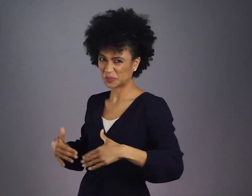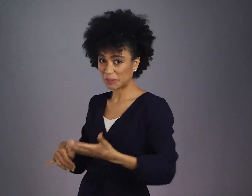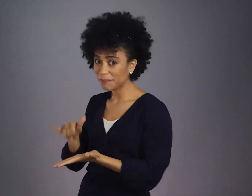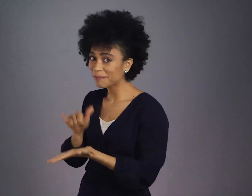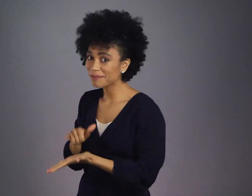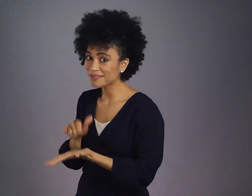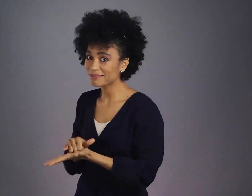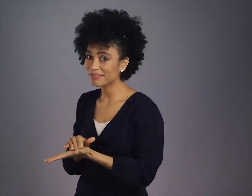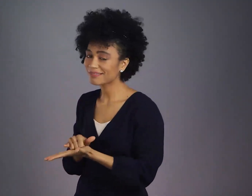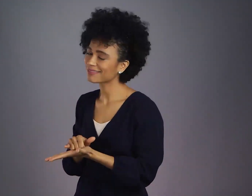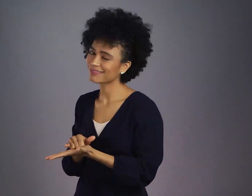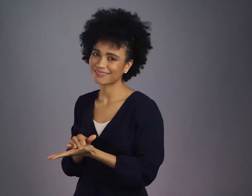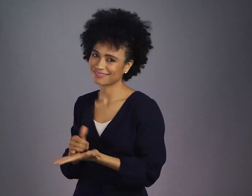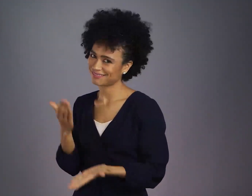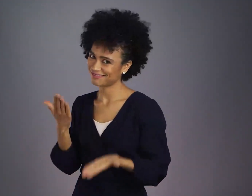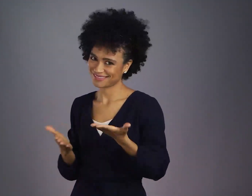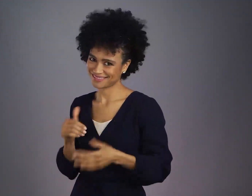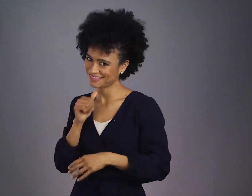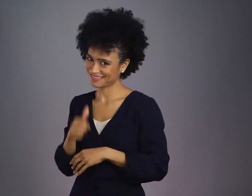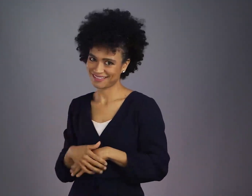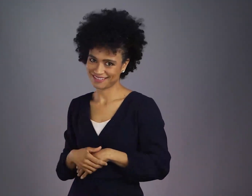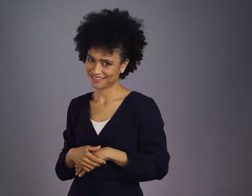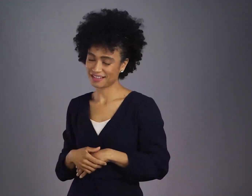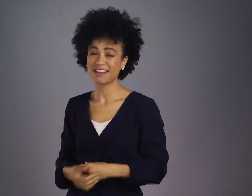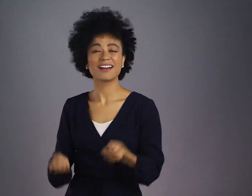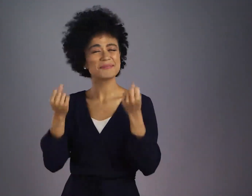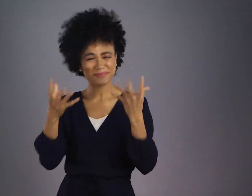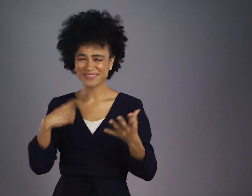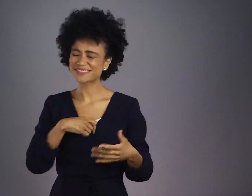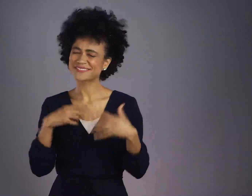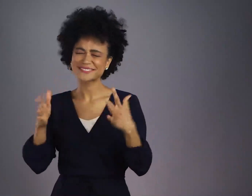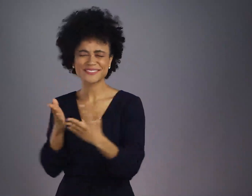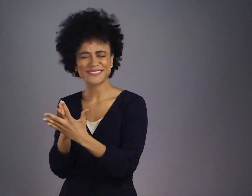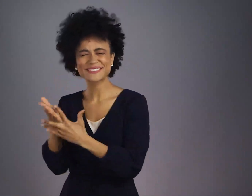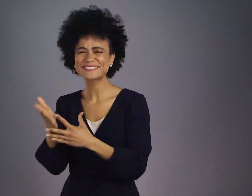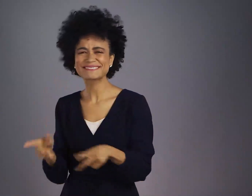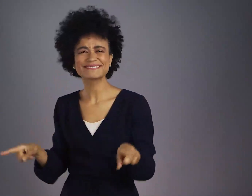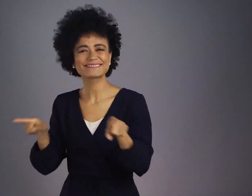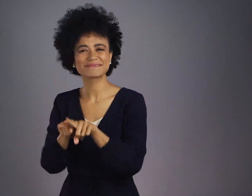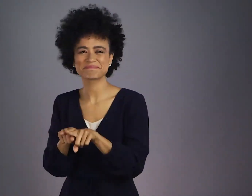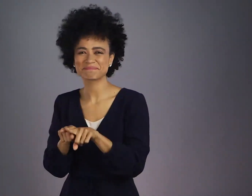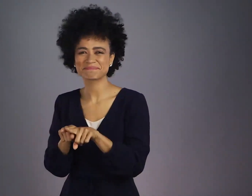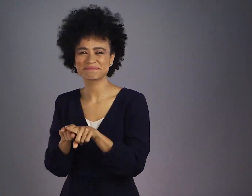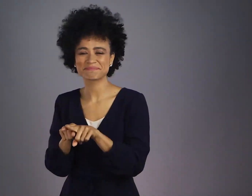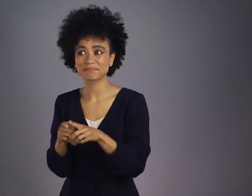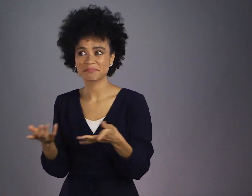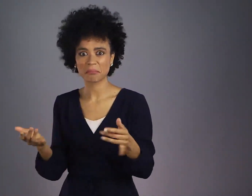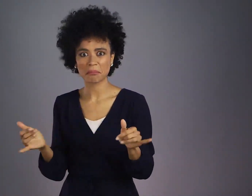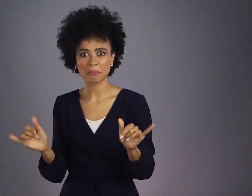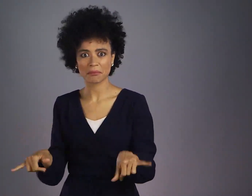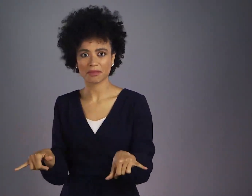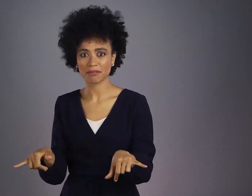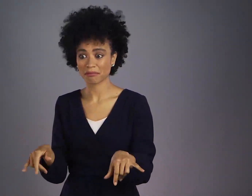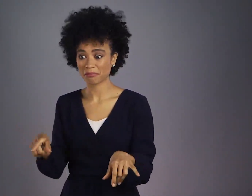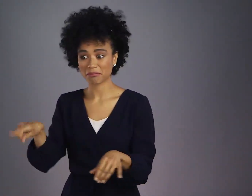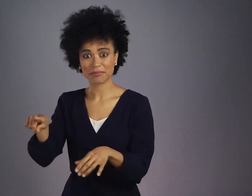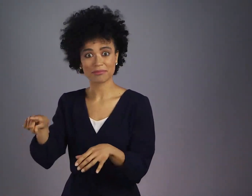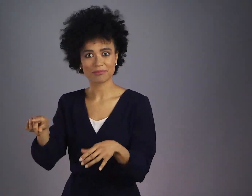This picture may not be as dark as it looks. Many of our husbands were just as far gone yet they got well.